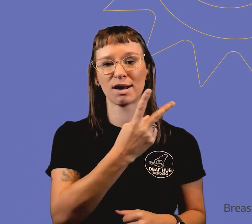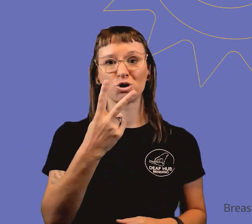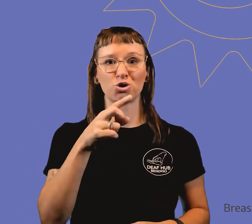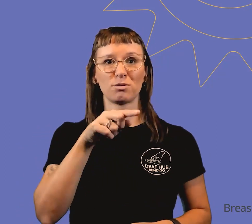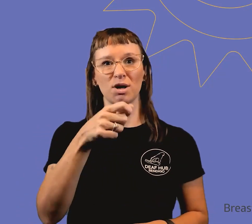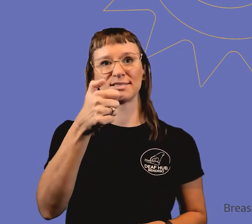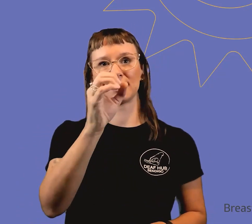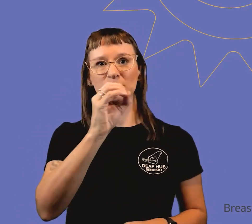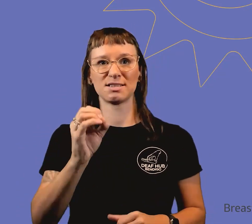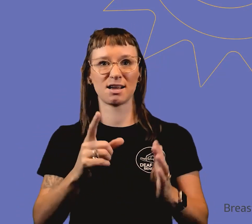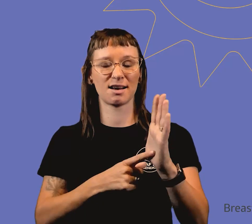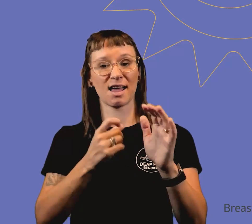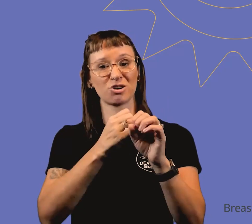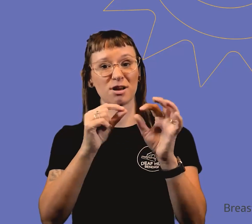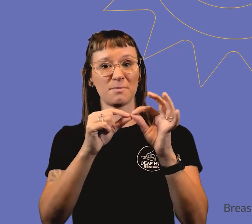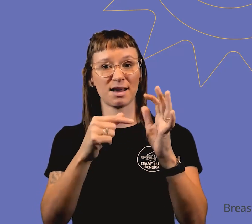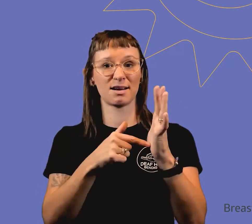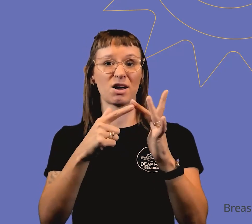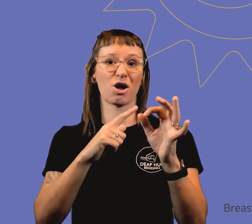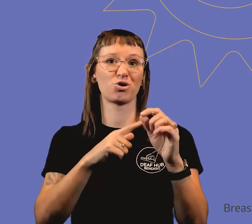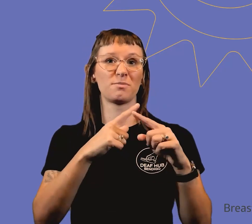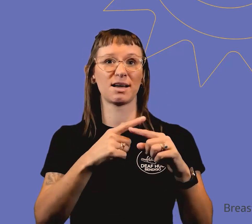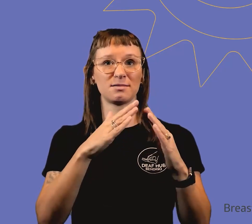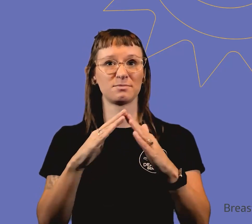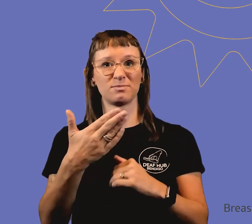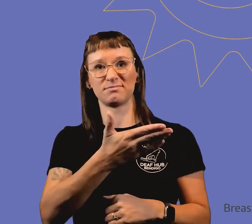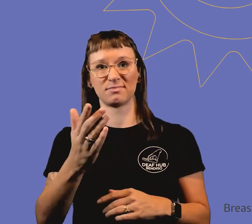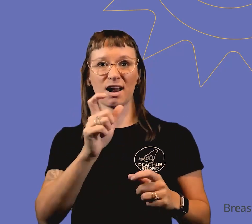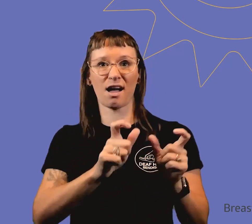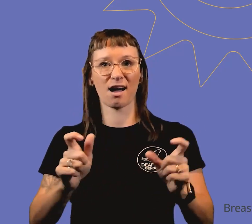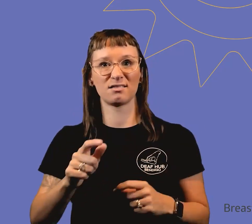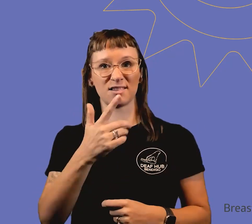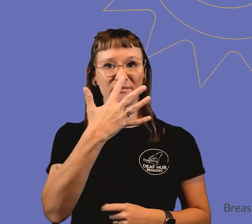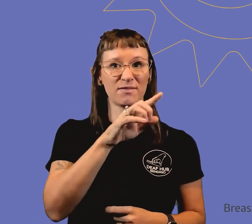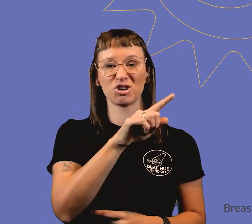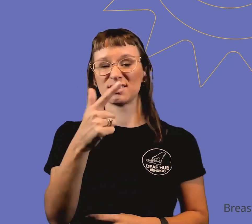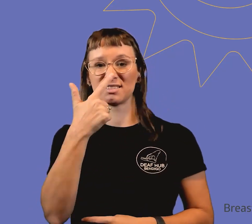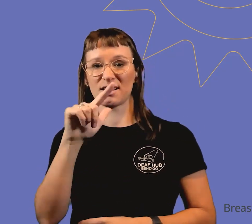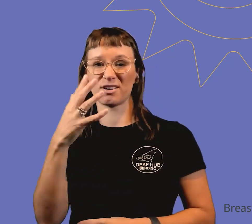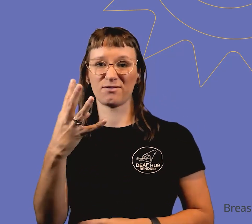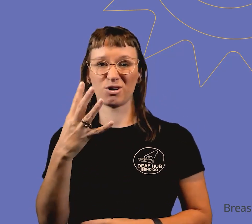22.6% of LGBTIQ+ women aged 50 to 74 have never